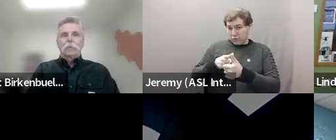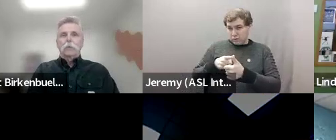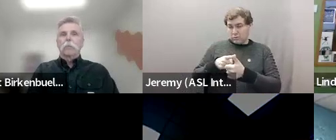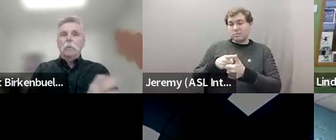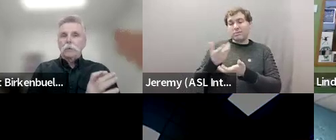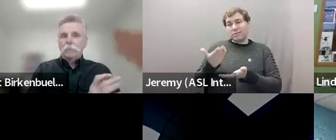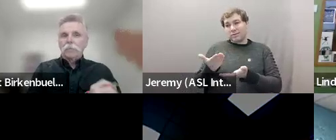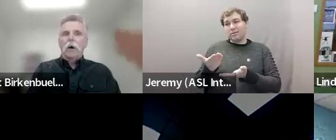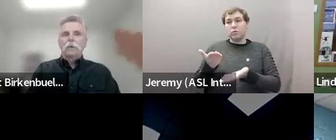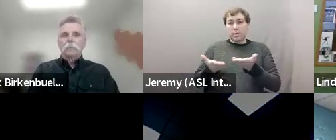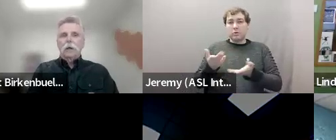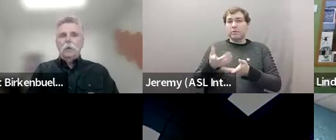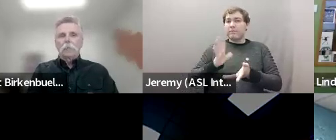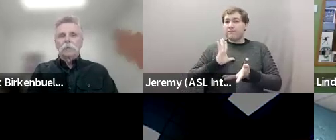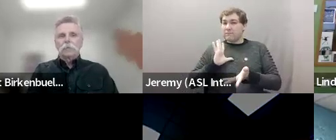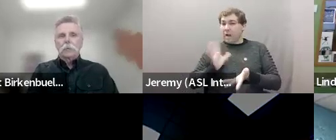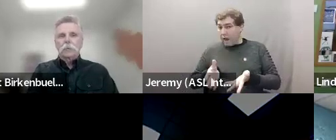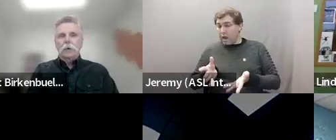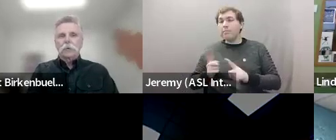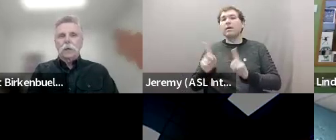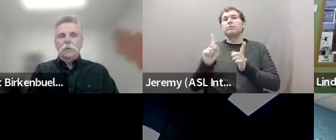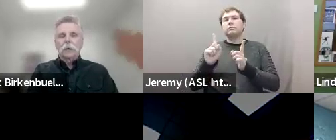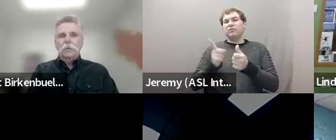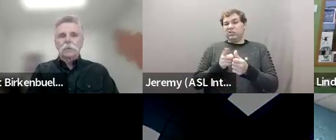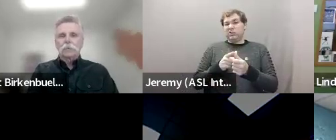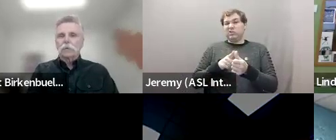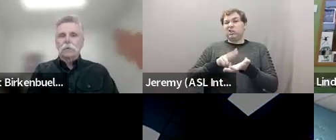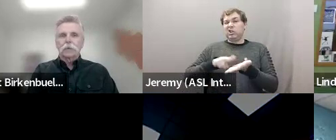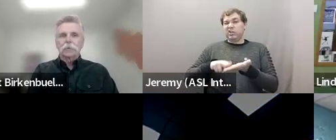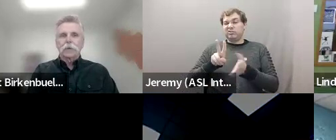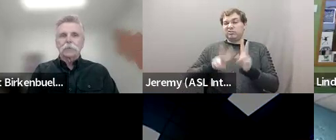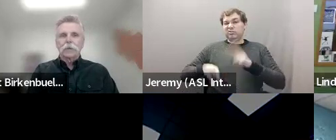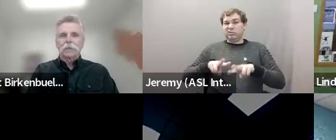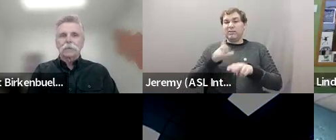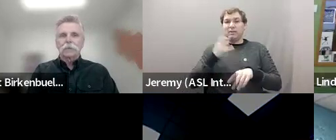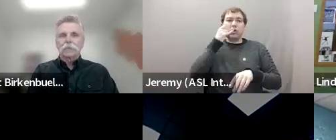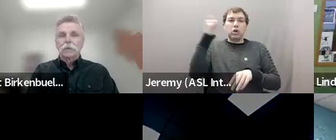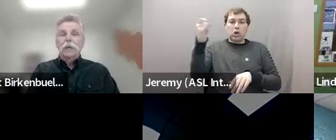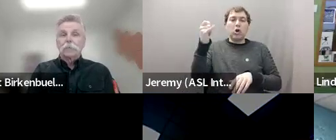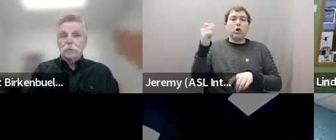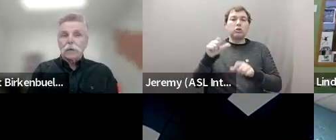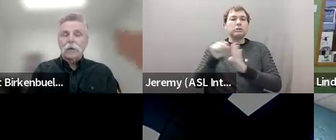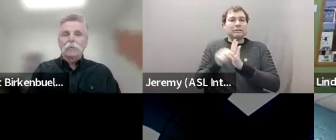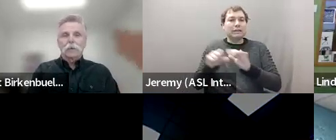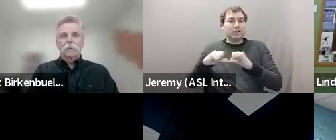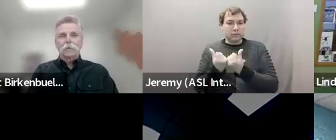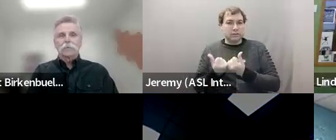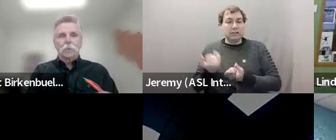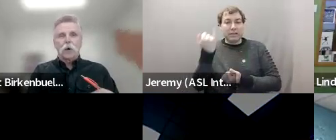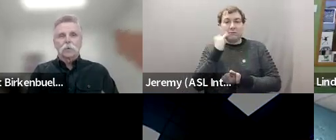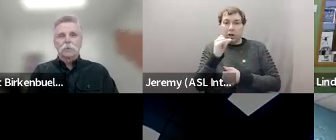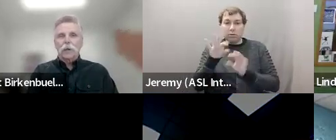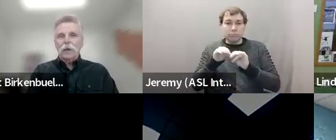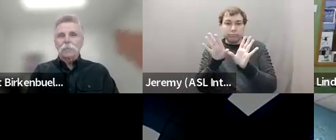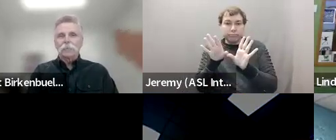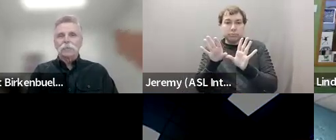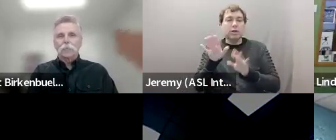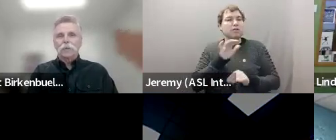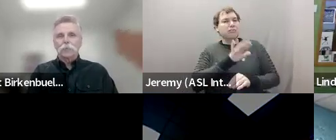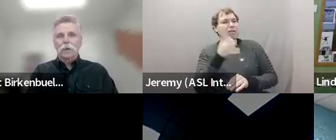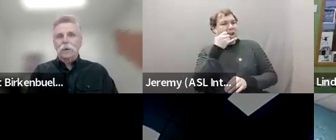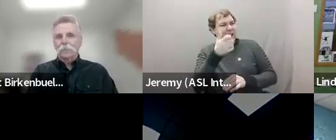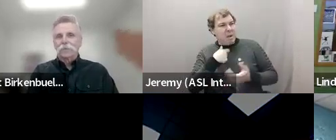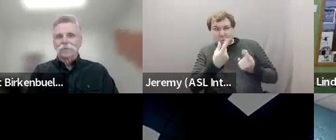Scott Birkenbuel (he, him) VP APRIL: you're you're probably gonna be fine. But I I would just check with your contract, and I'd call your designated State agency just if it's not outlined in there. Just give a holler and say, I'm doing this. Hope, that's okay.